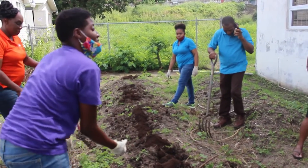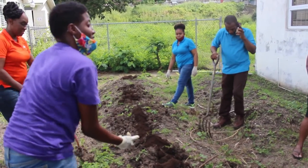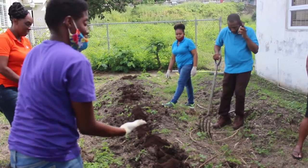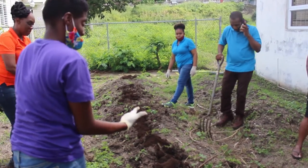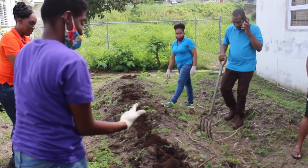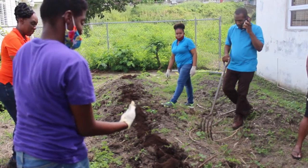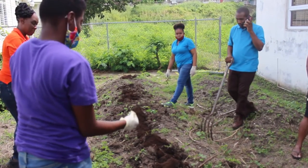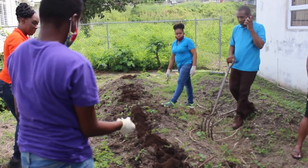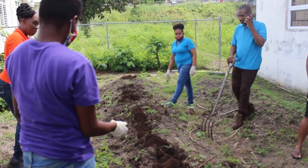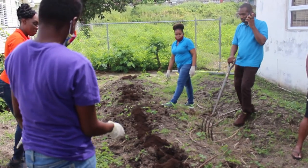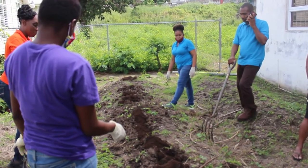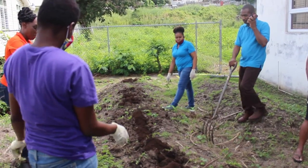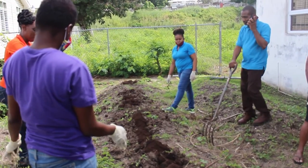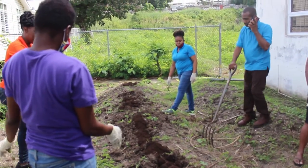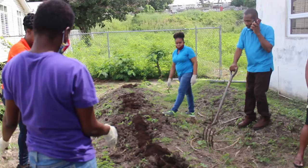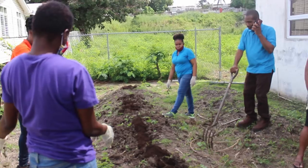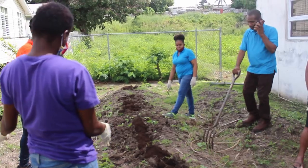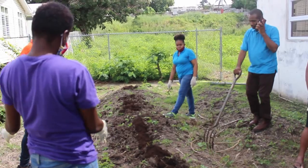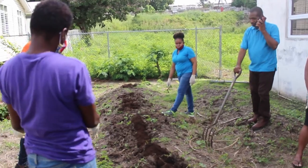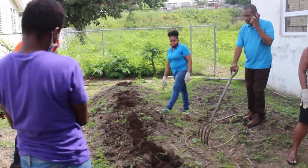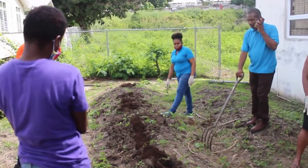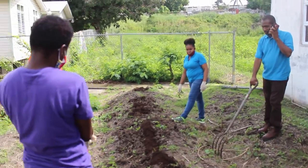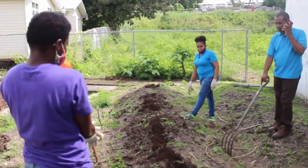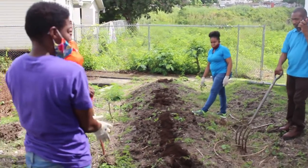you should have been repaired before or not um